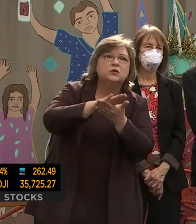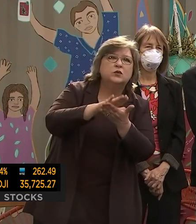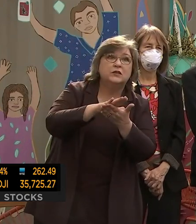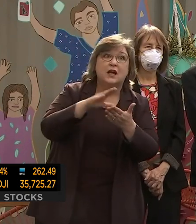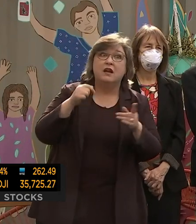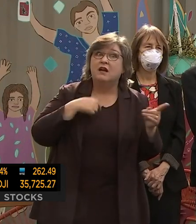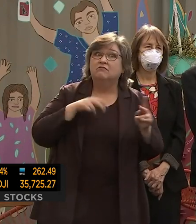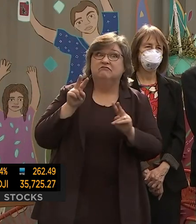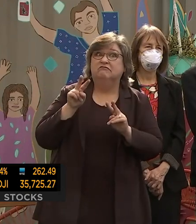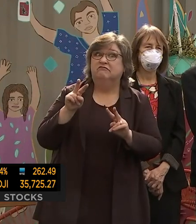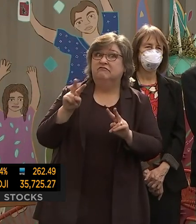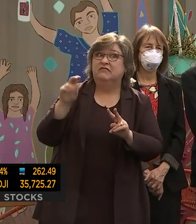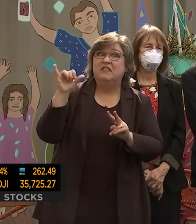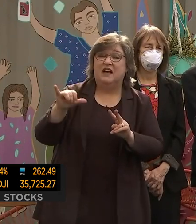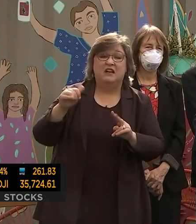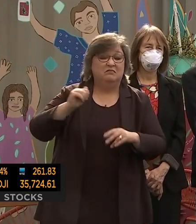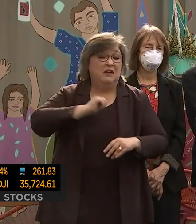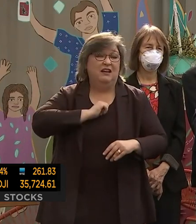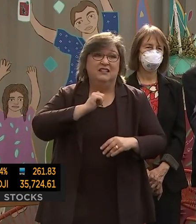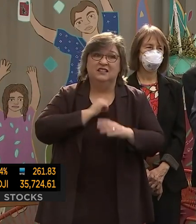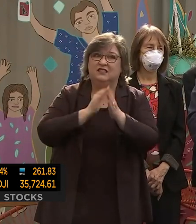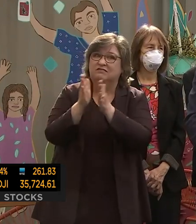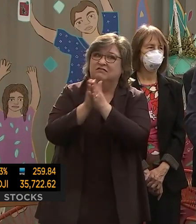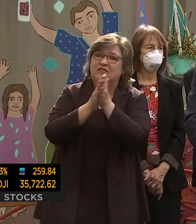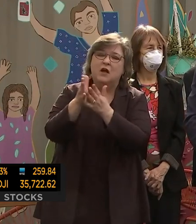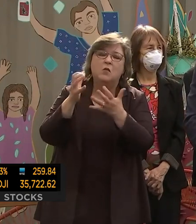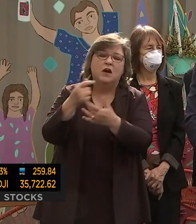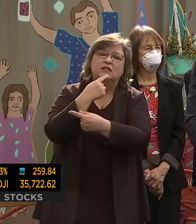LIKE AND WE ARE GETTING CLOSER